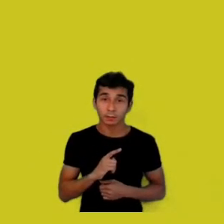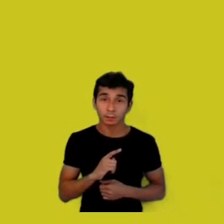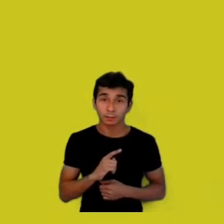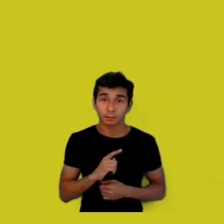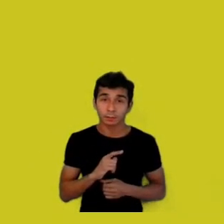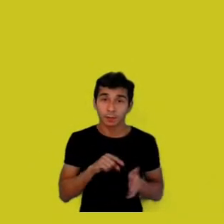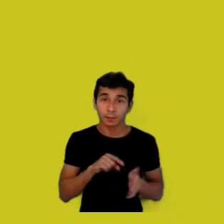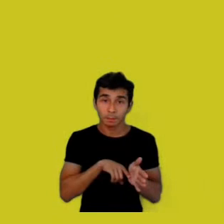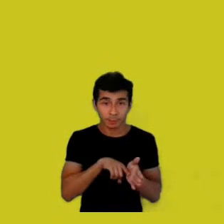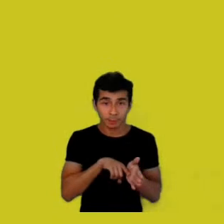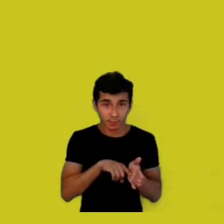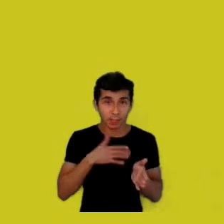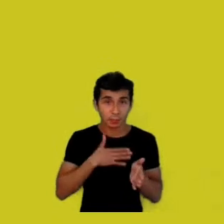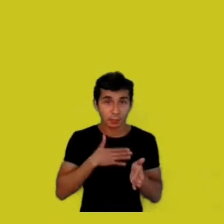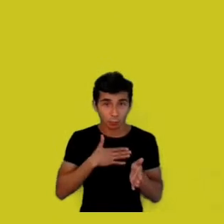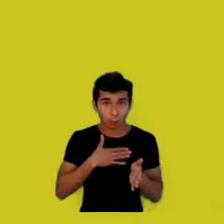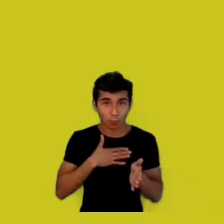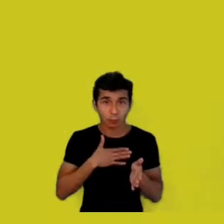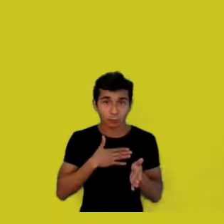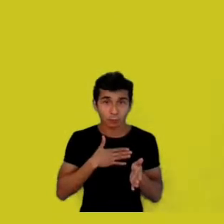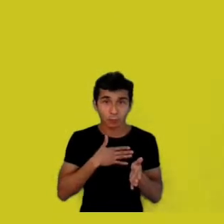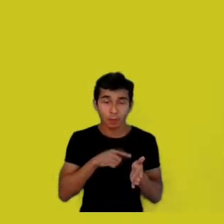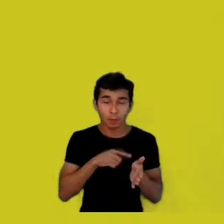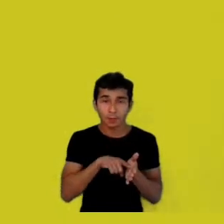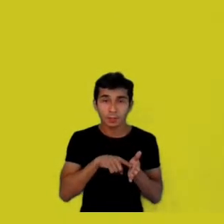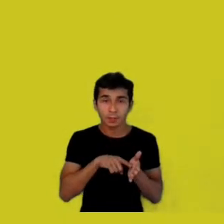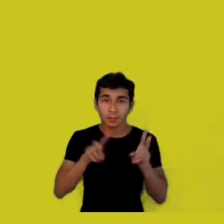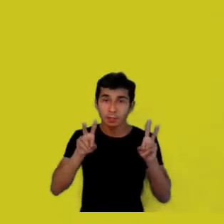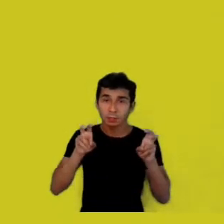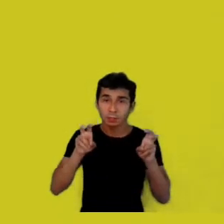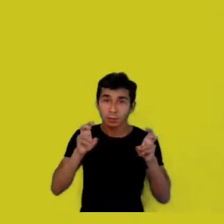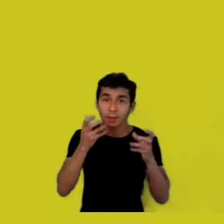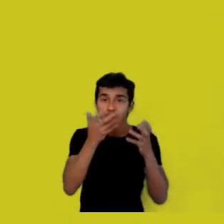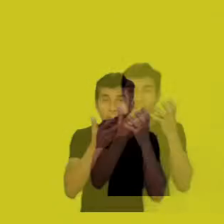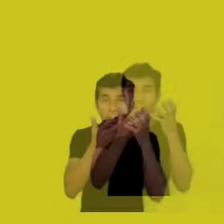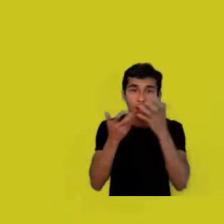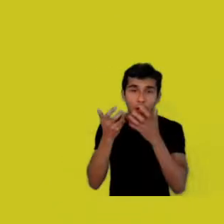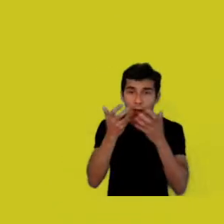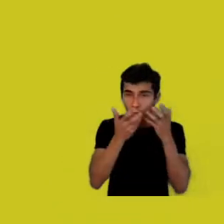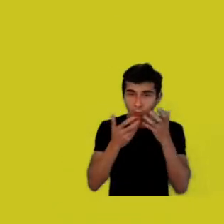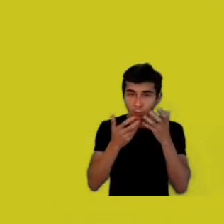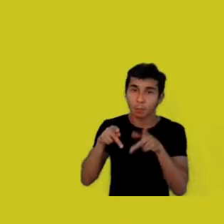who went to work on the translation of Navajo chants in North America,